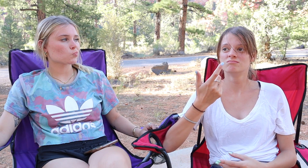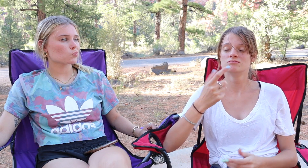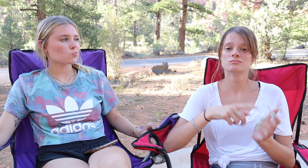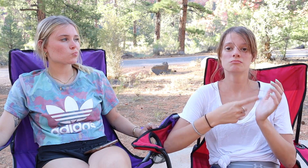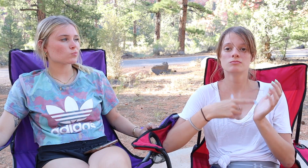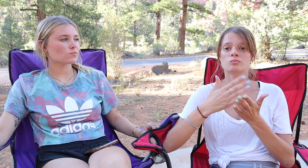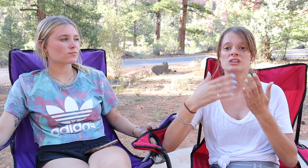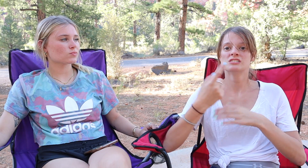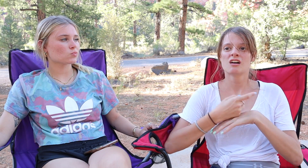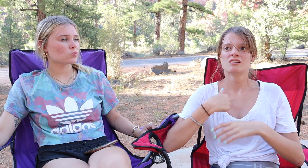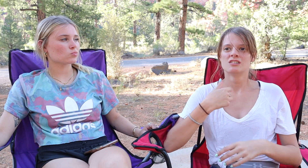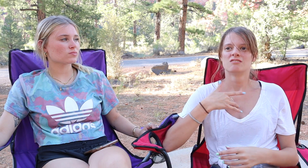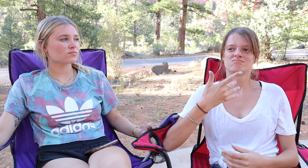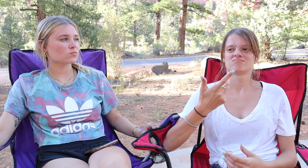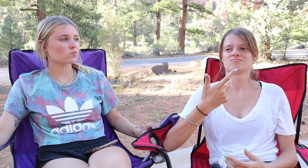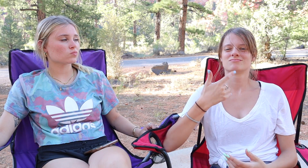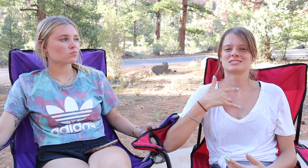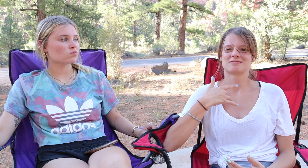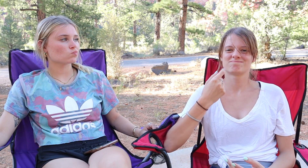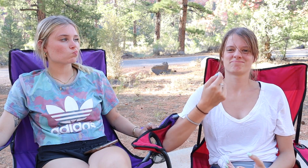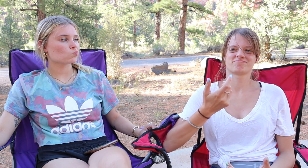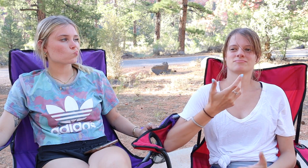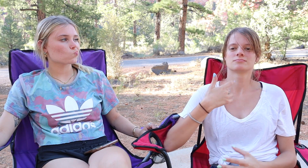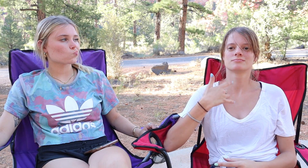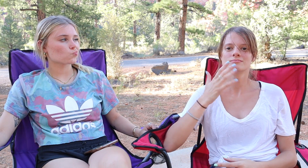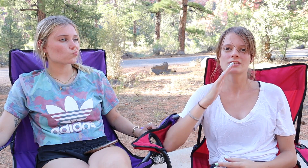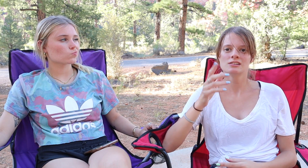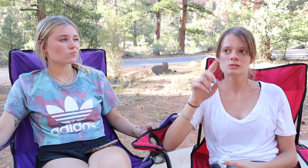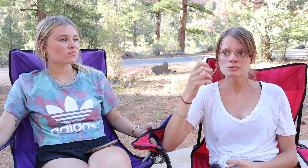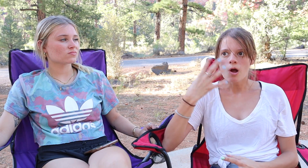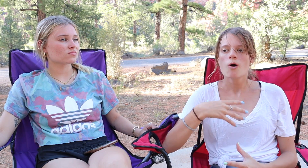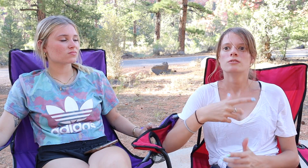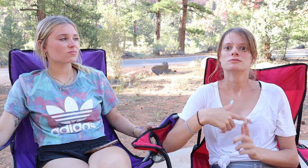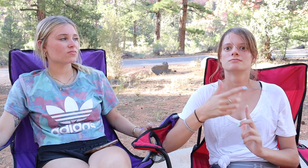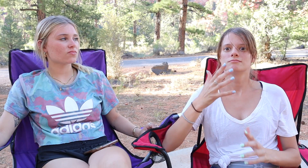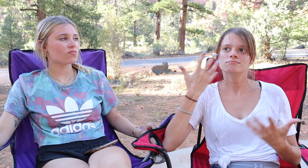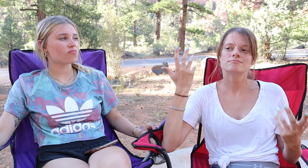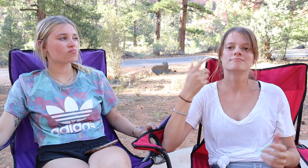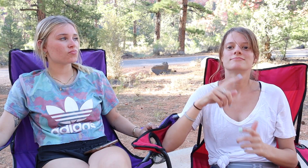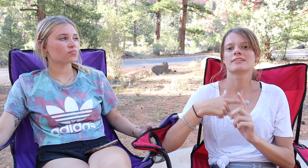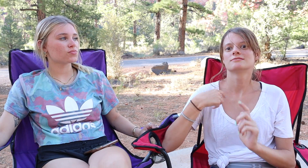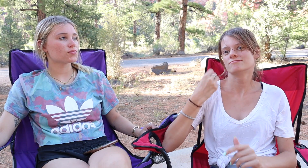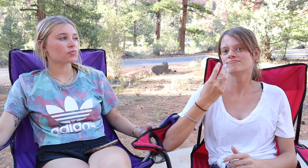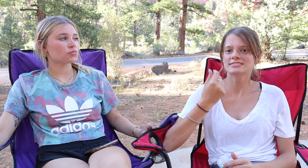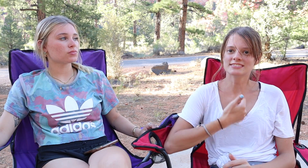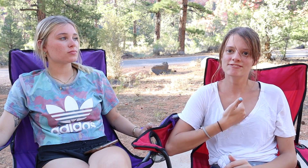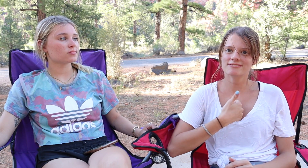some days when I feel down or uneasy I will just go to the shower and freshen up and then taking pictures of myself